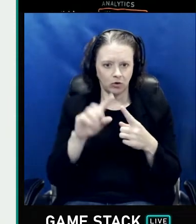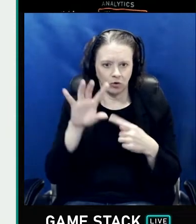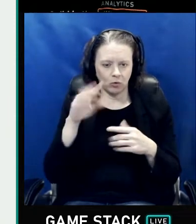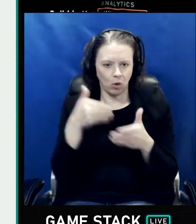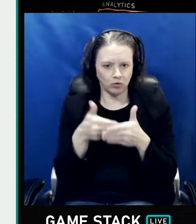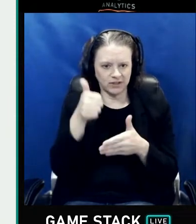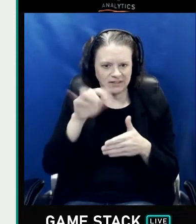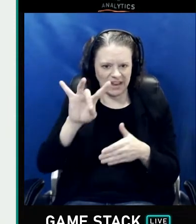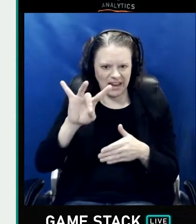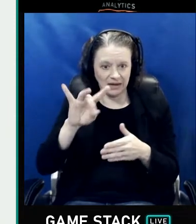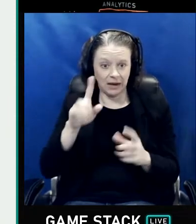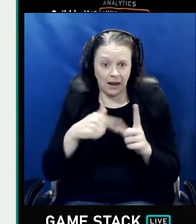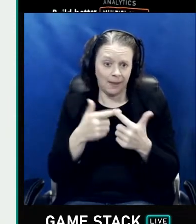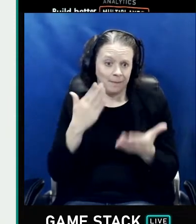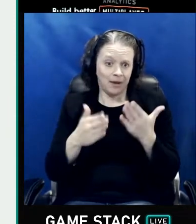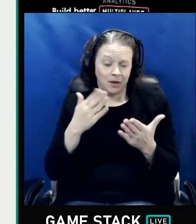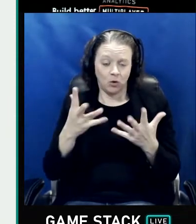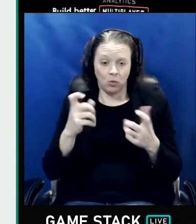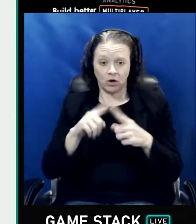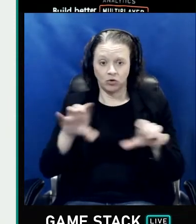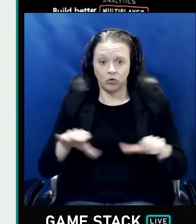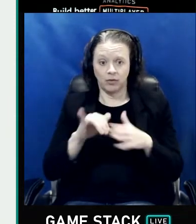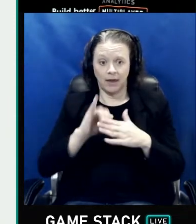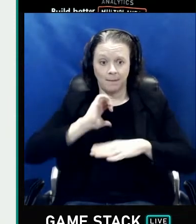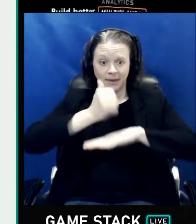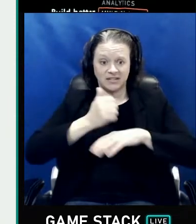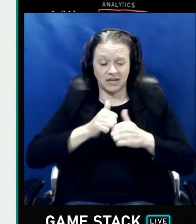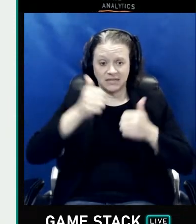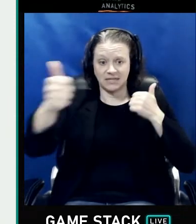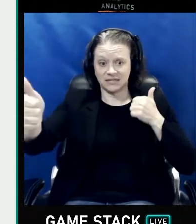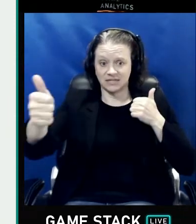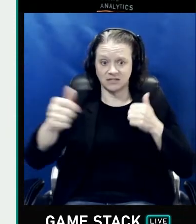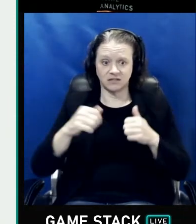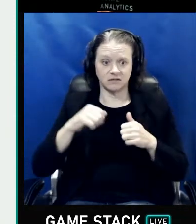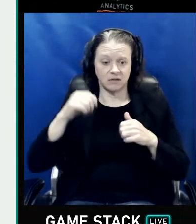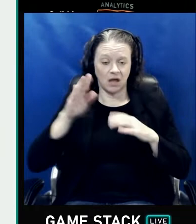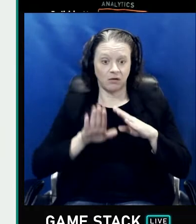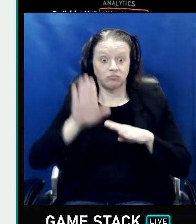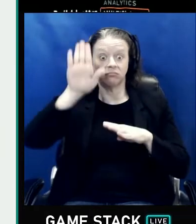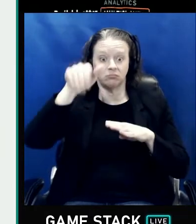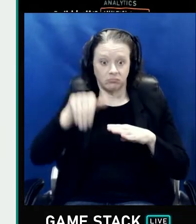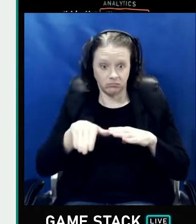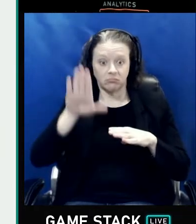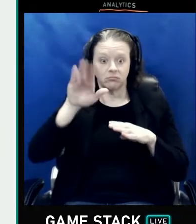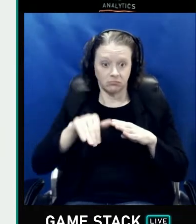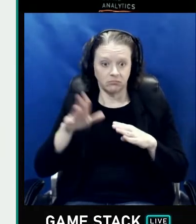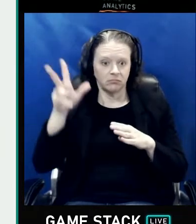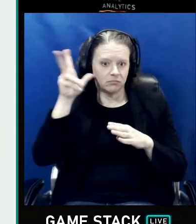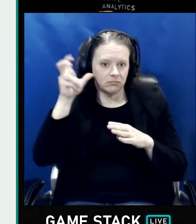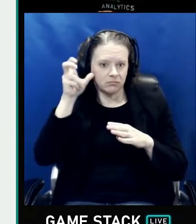You might want to change the volume based off of distance. Our audio streams give you the ability to do that within your title.